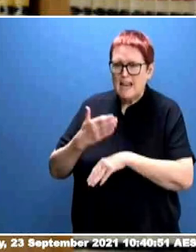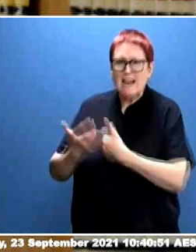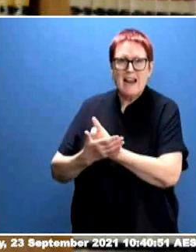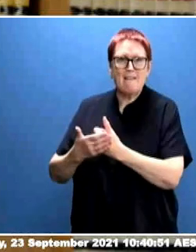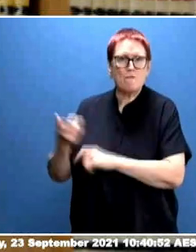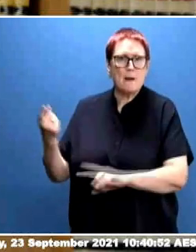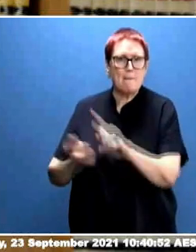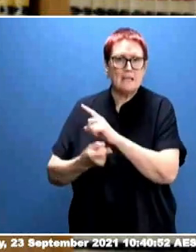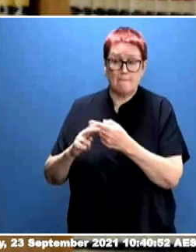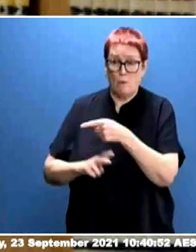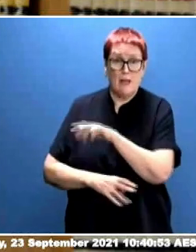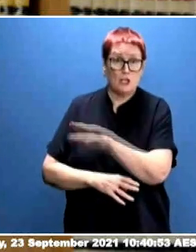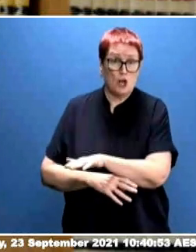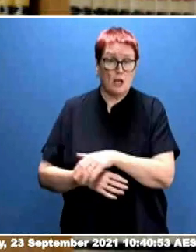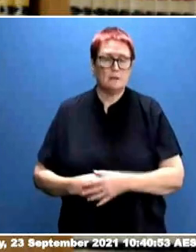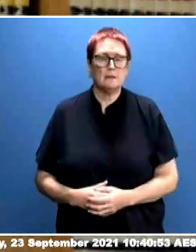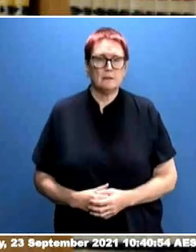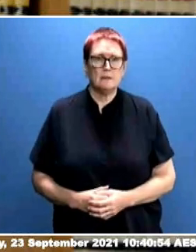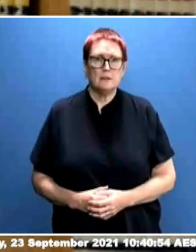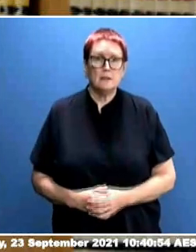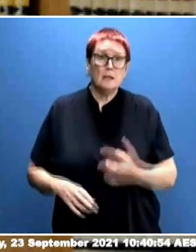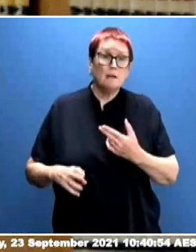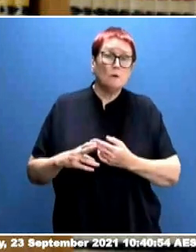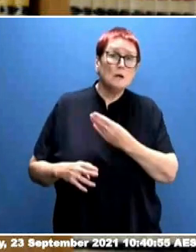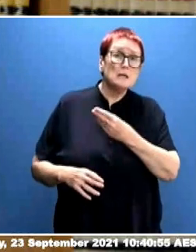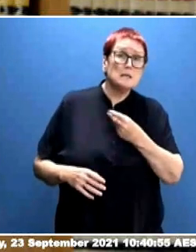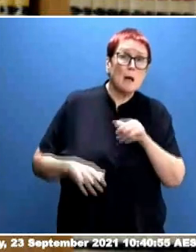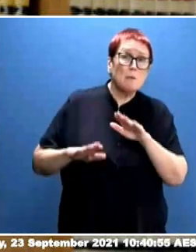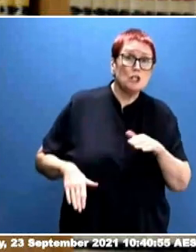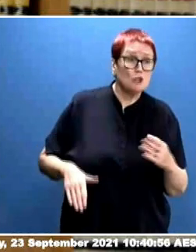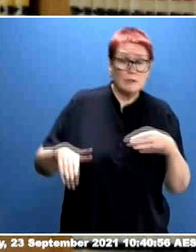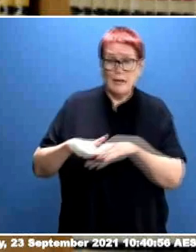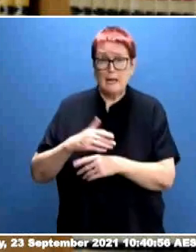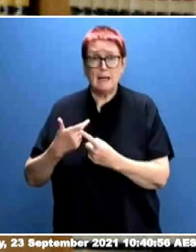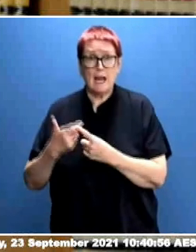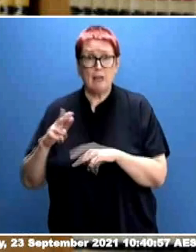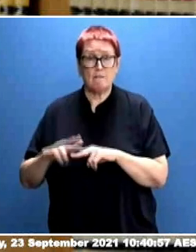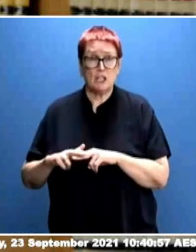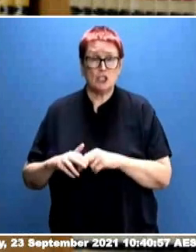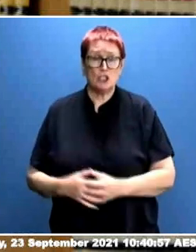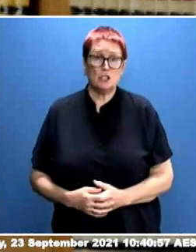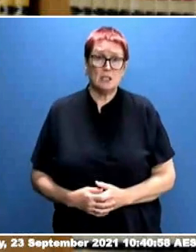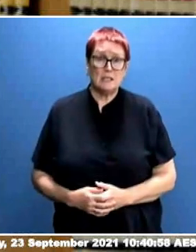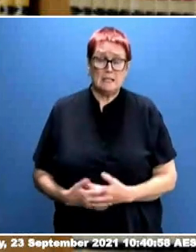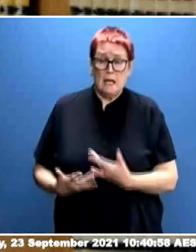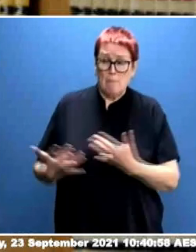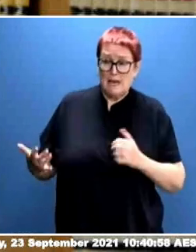What we find is that for a number of children who come to our service, a lot of the behaviours that may have placed them at risk in the community